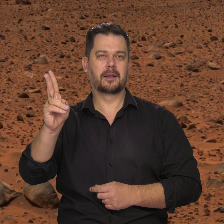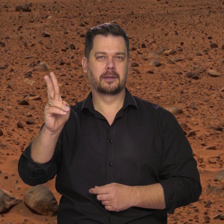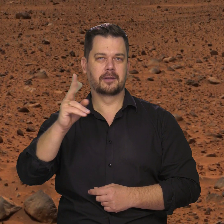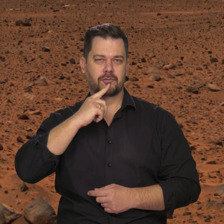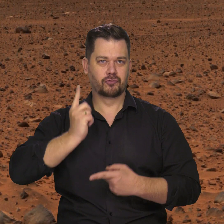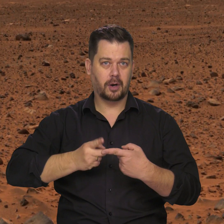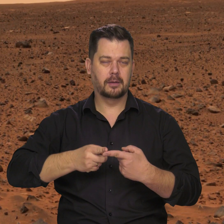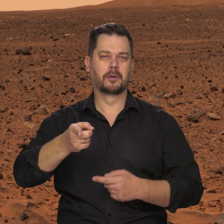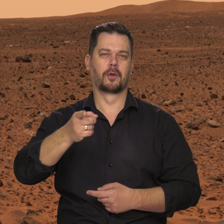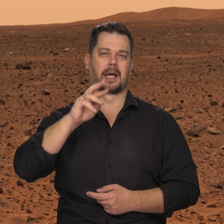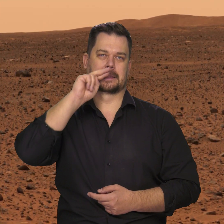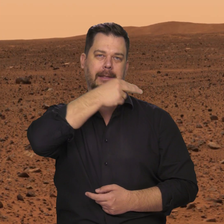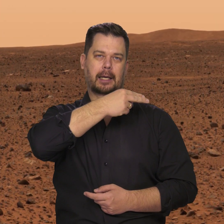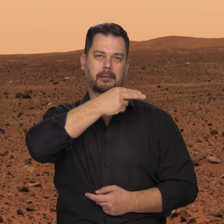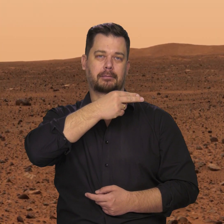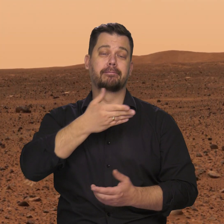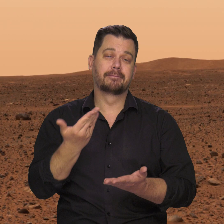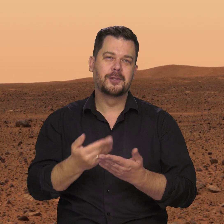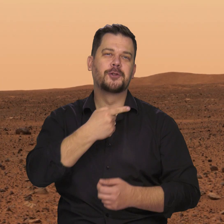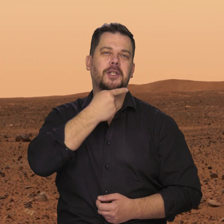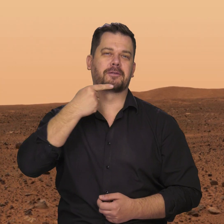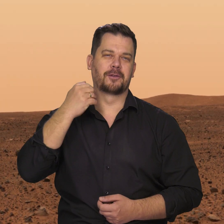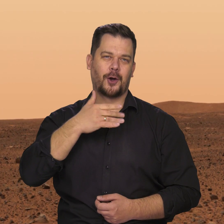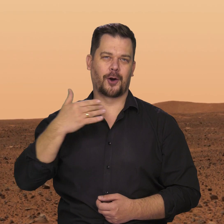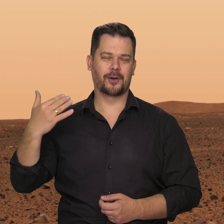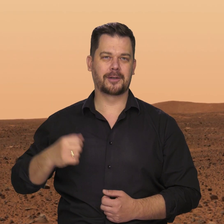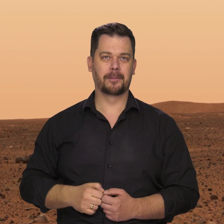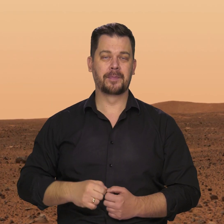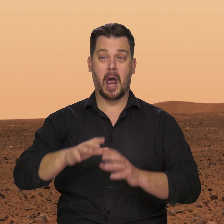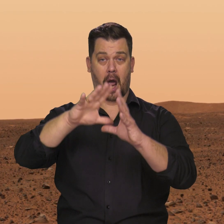and iron on the surface resulted in iron oxide, or rust. That's why Mars is red.